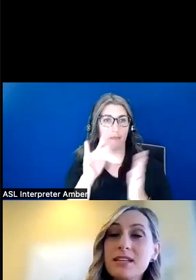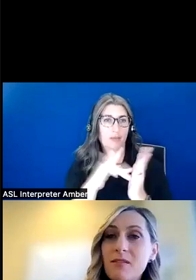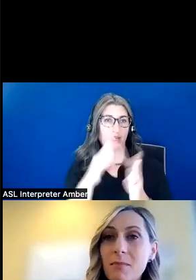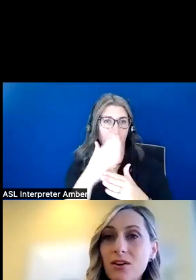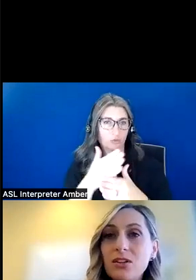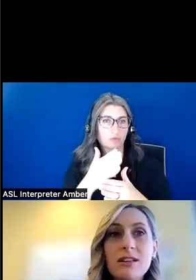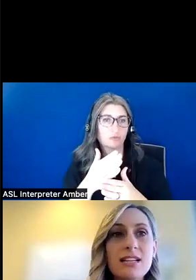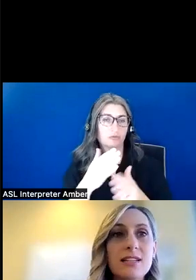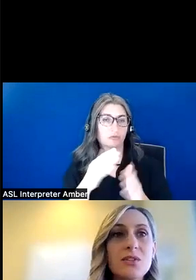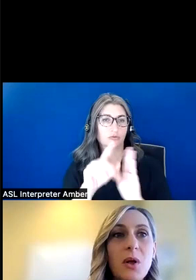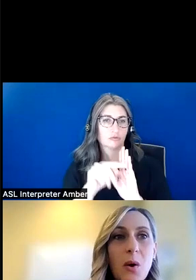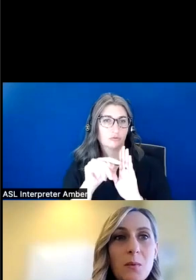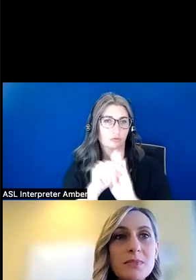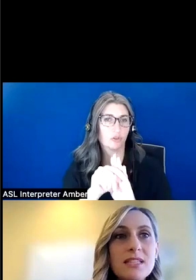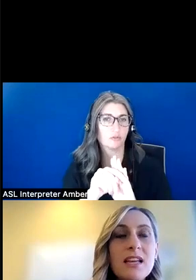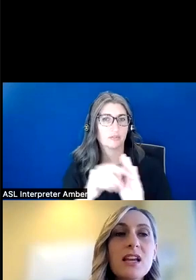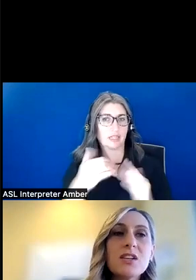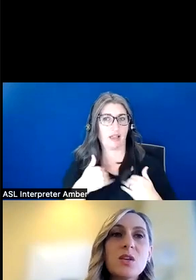have medical and dental homes?